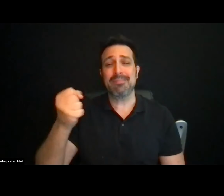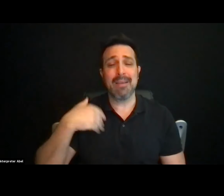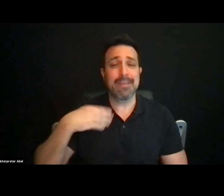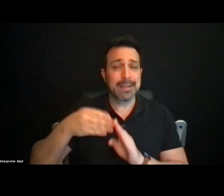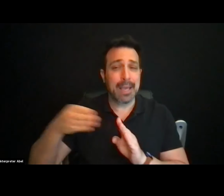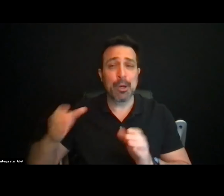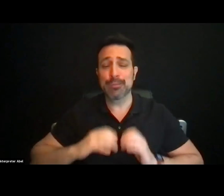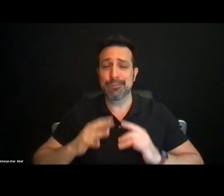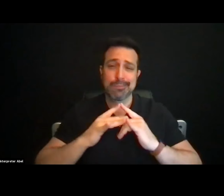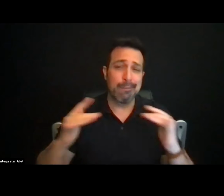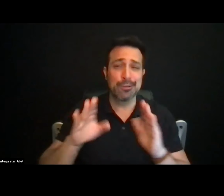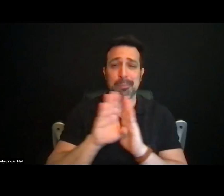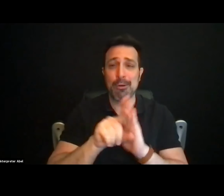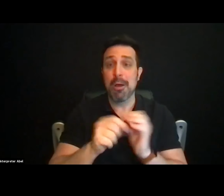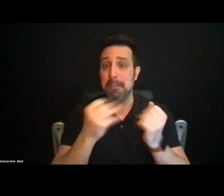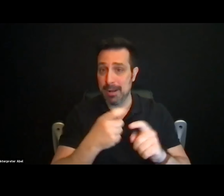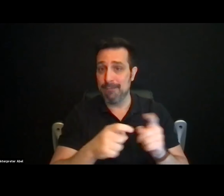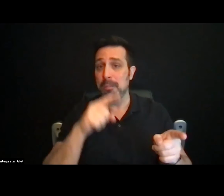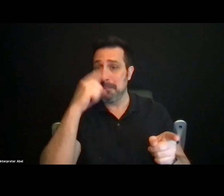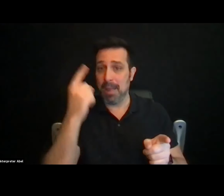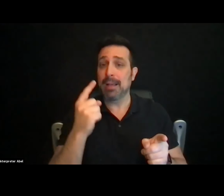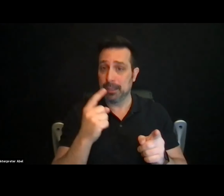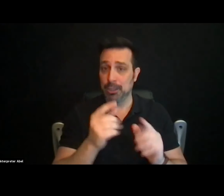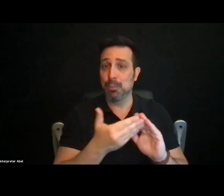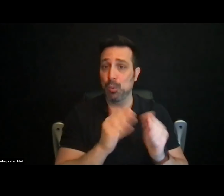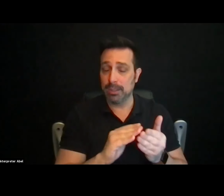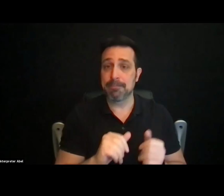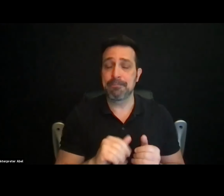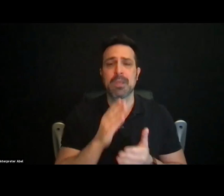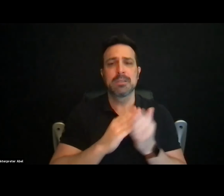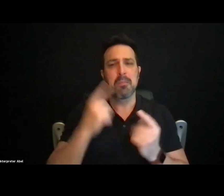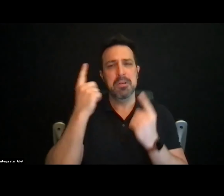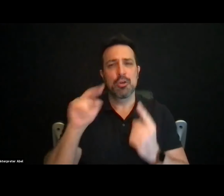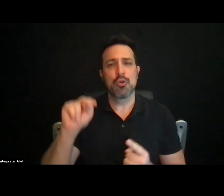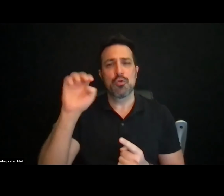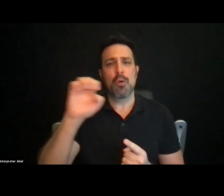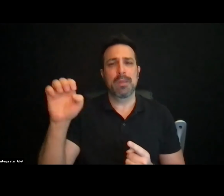any job can be done with dignity and integrity. I also learned the value of community. In the 80s we had neighbors